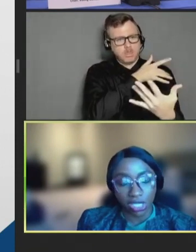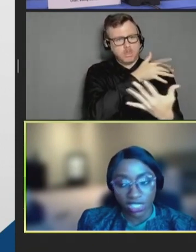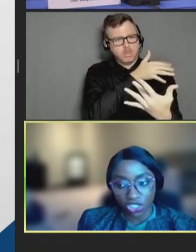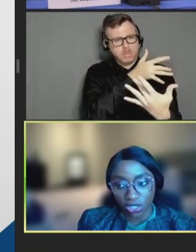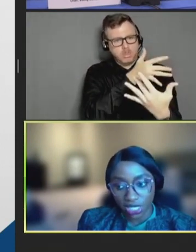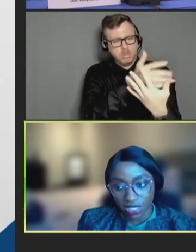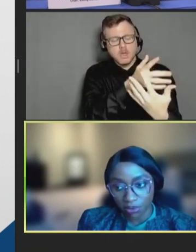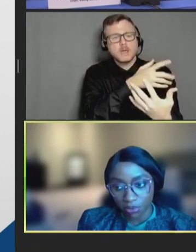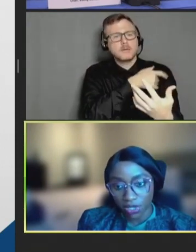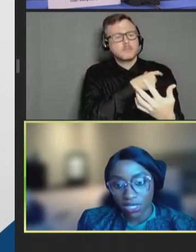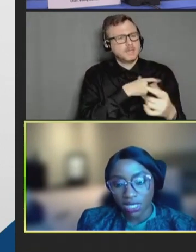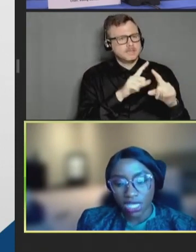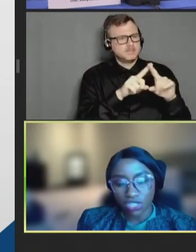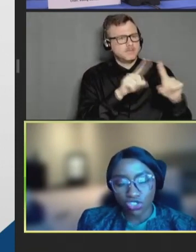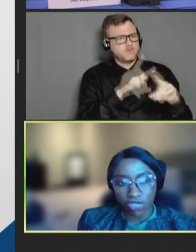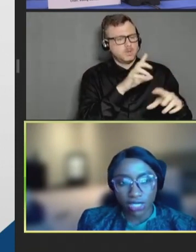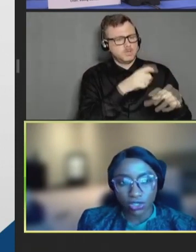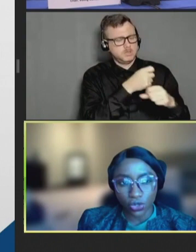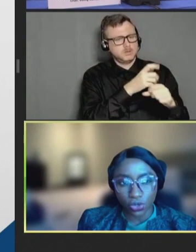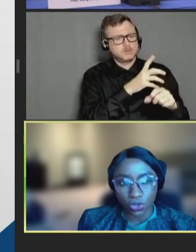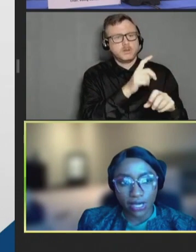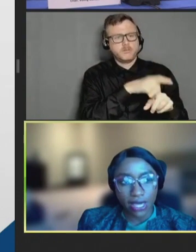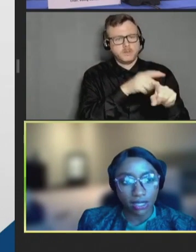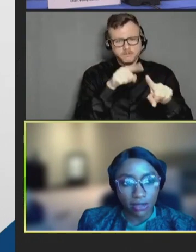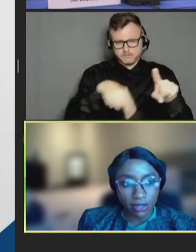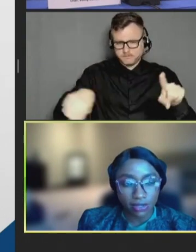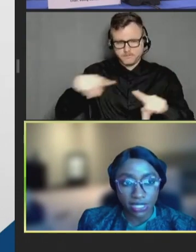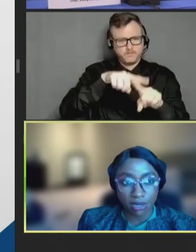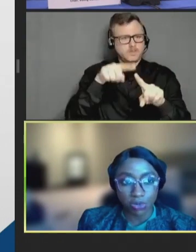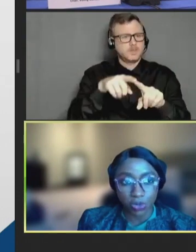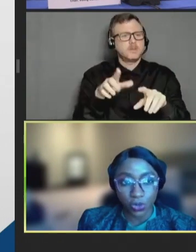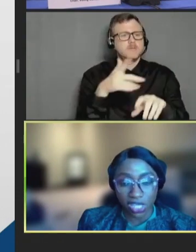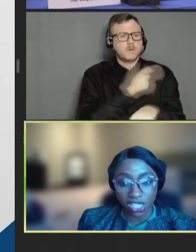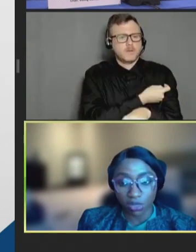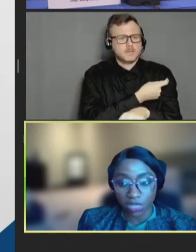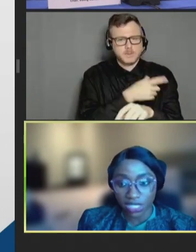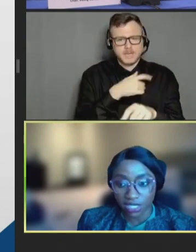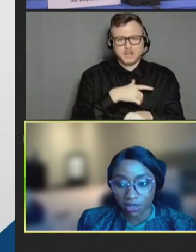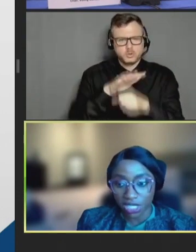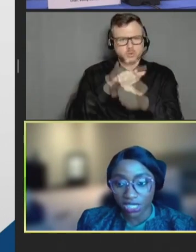organization landscape and strains not only the health systems, but also, the economic systems